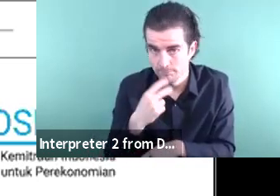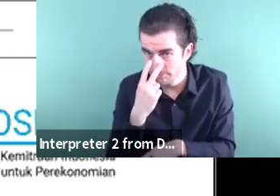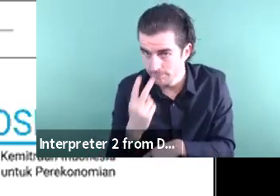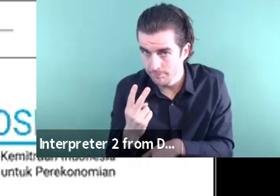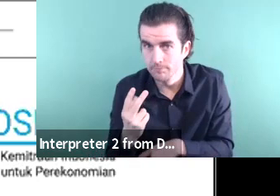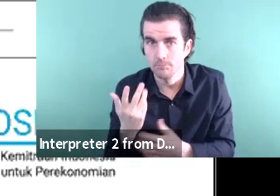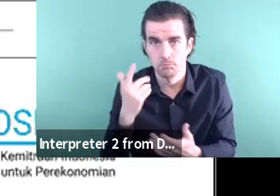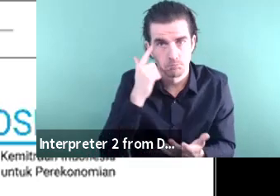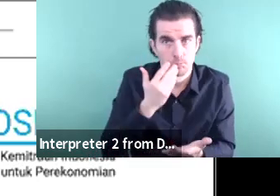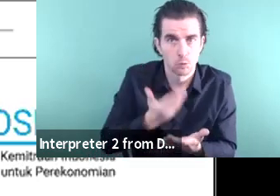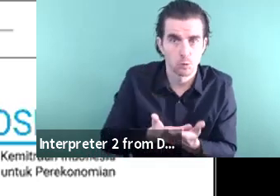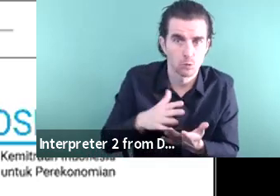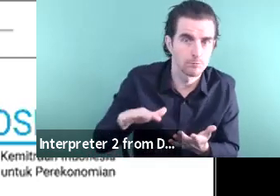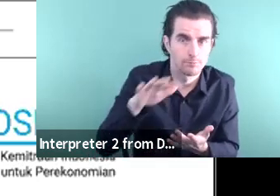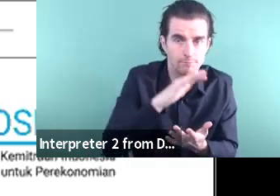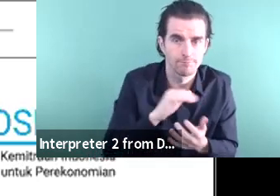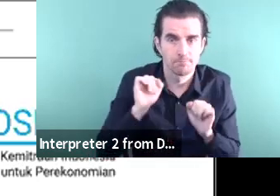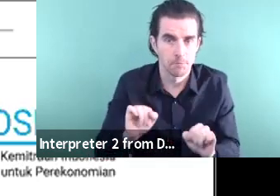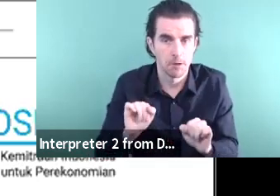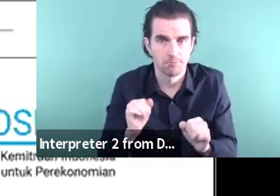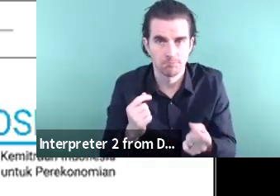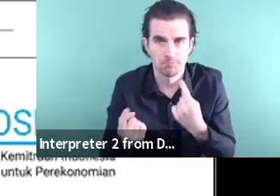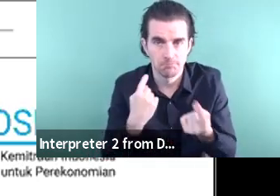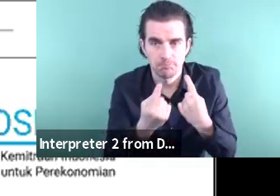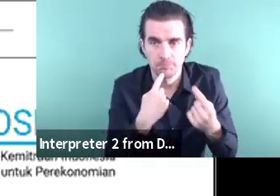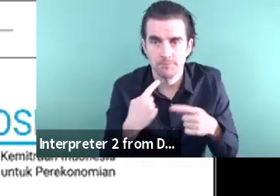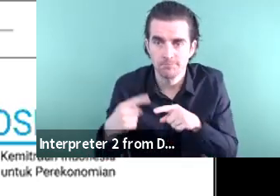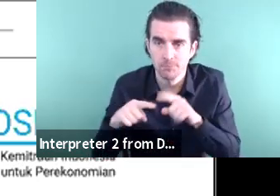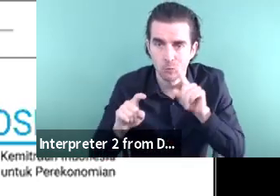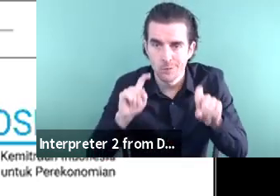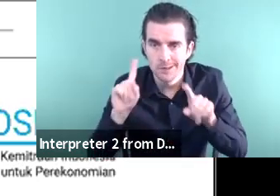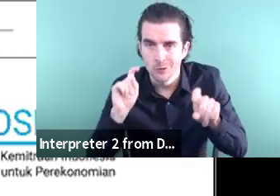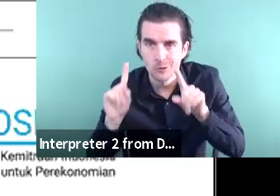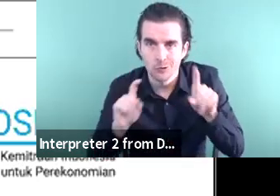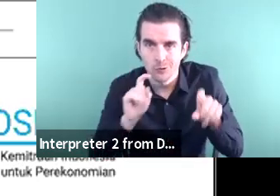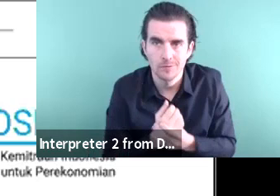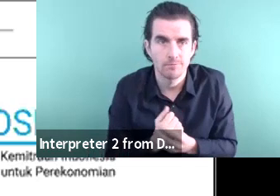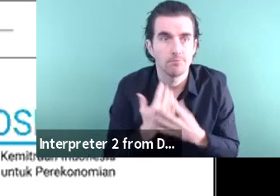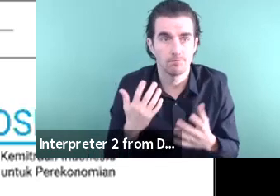disability support not integrated or included in the cash transfer program of Indonesia?